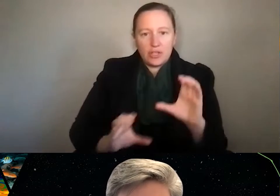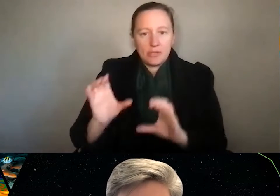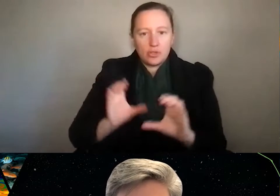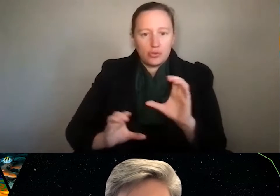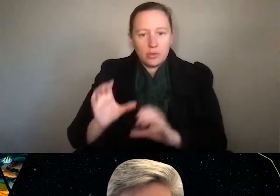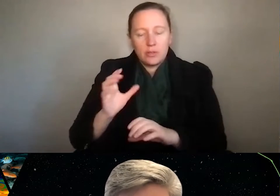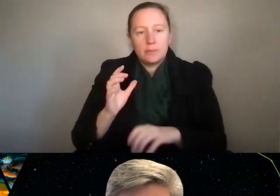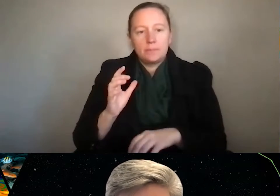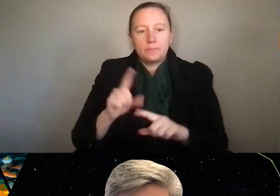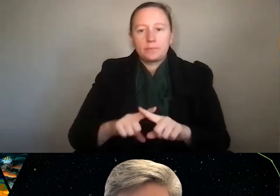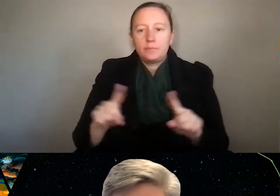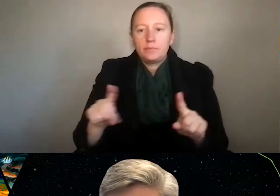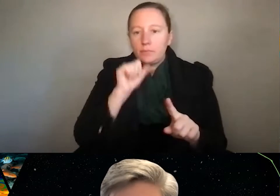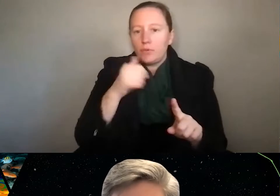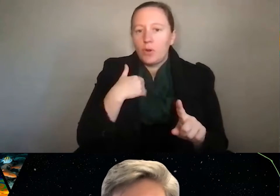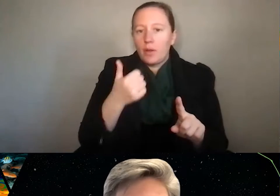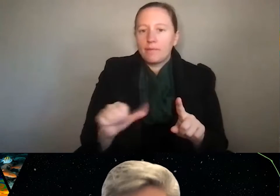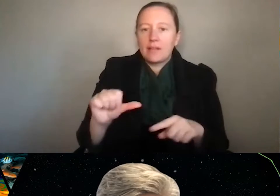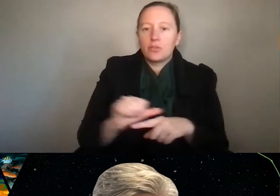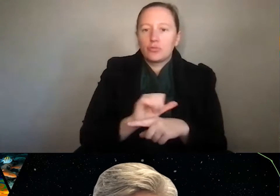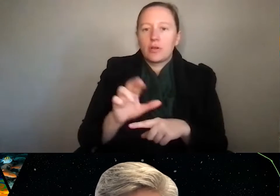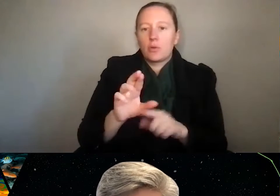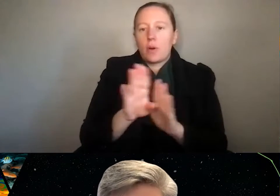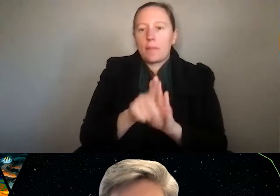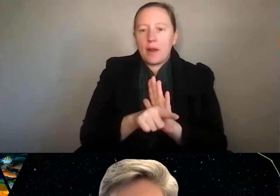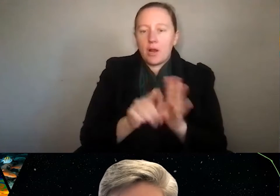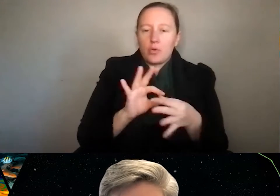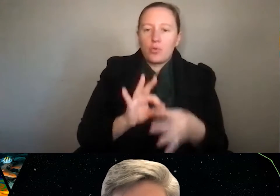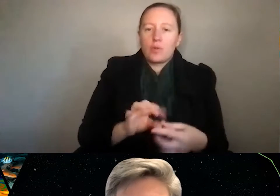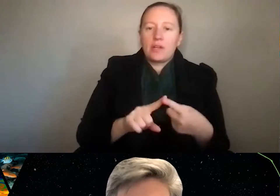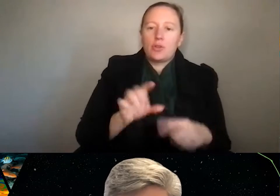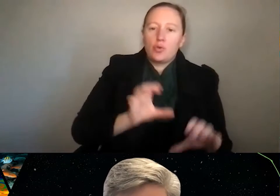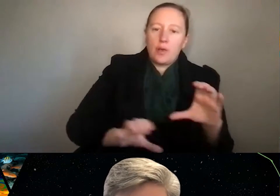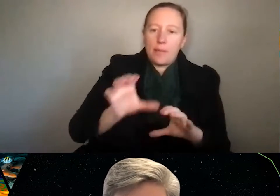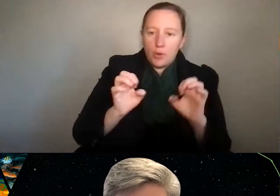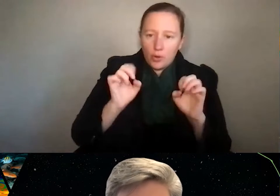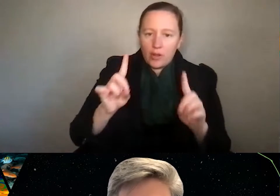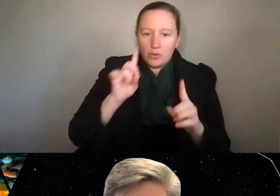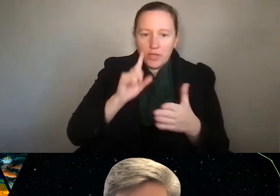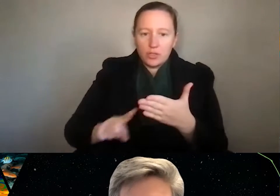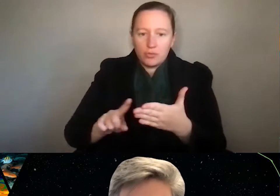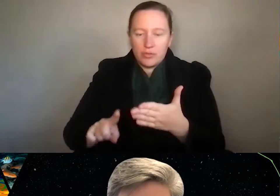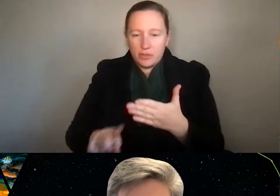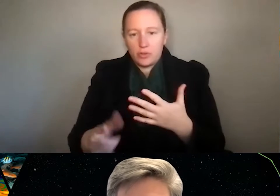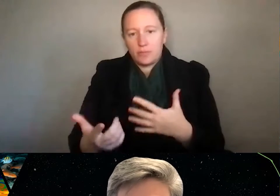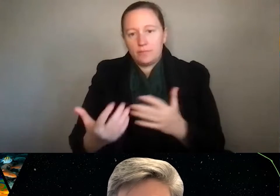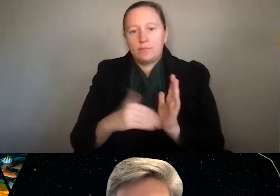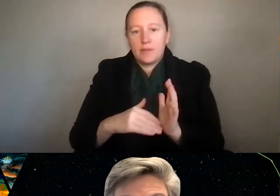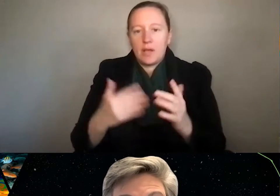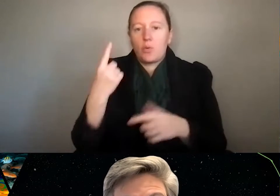But they don't have any training or background in chemical educational research. Again, they're wondering, should they